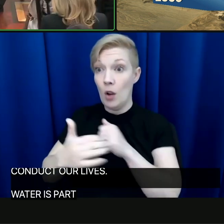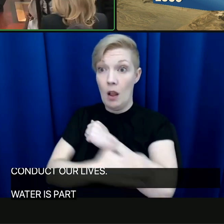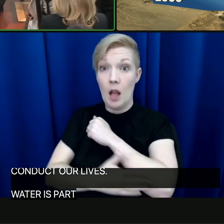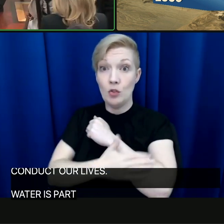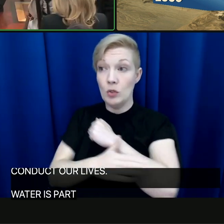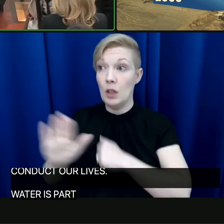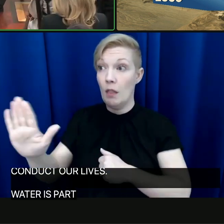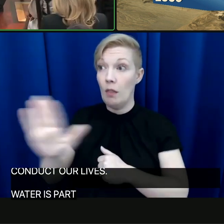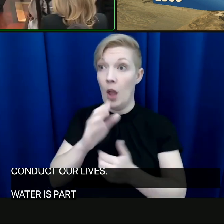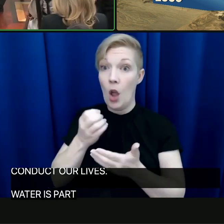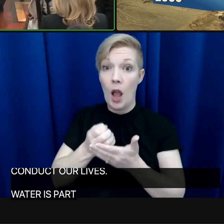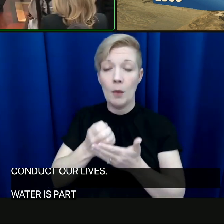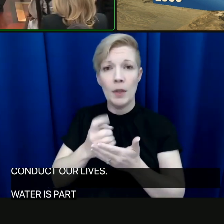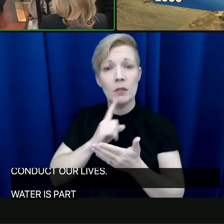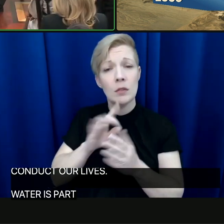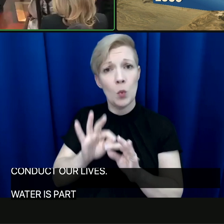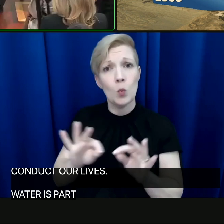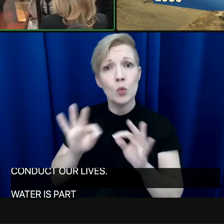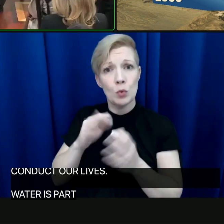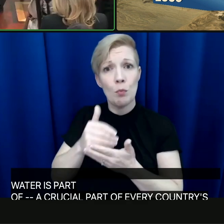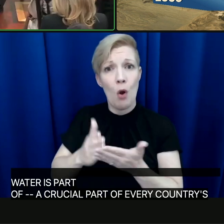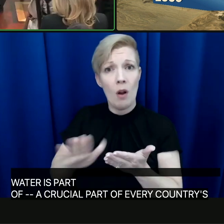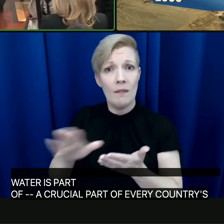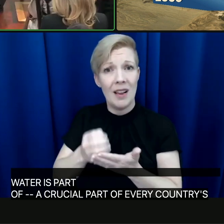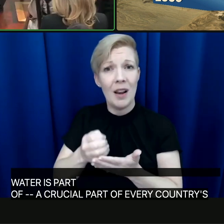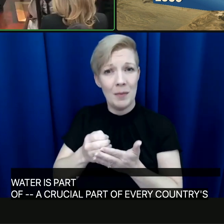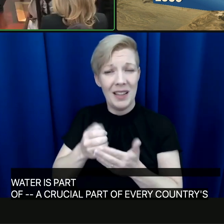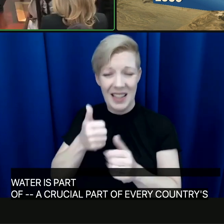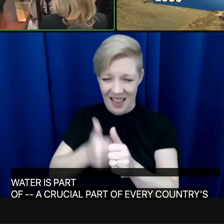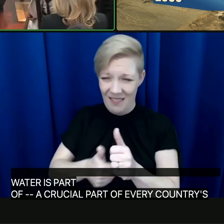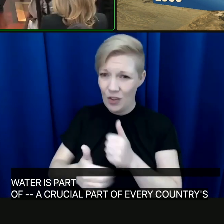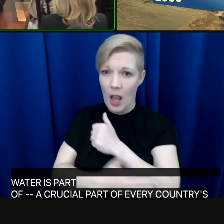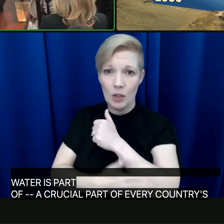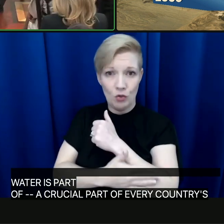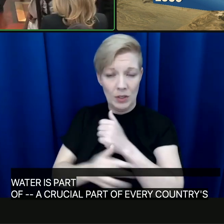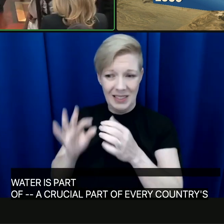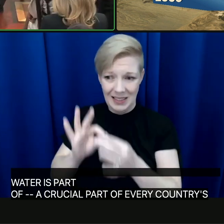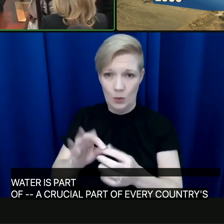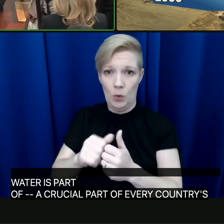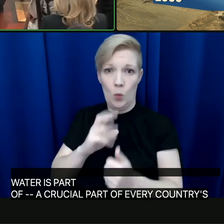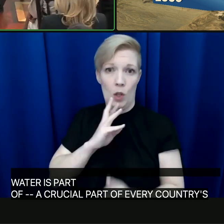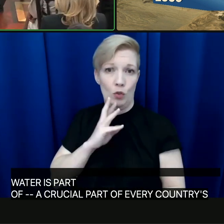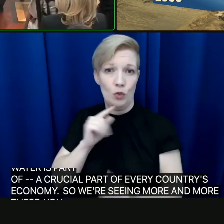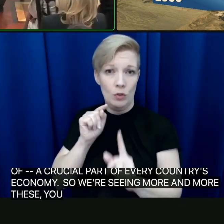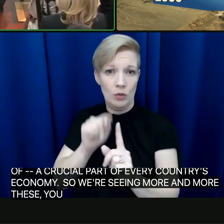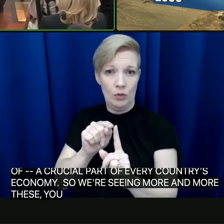And so we're seeing more and more these you know, it's a government private equity.